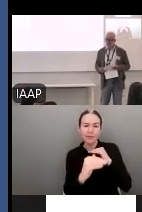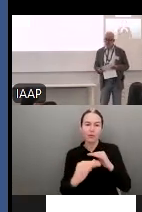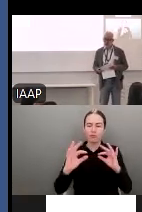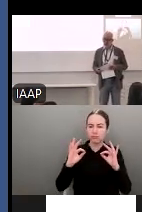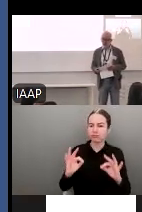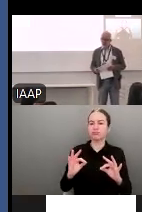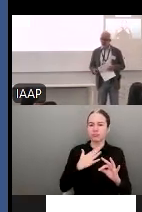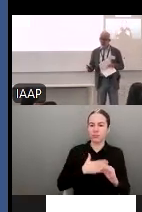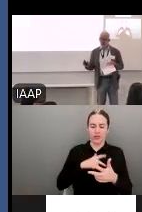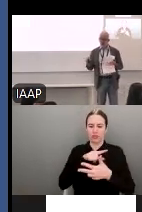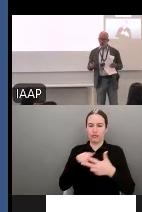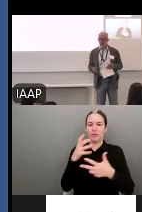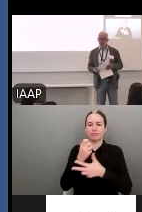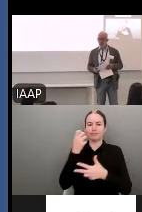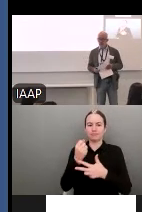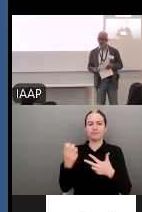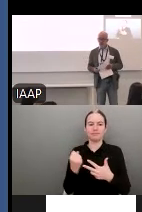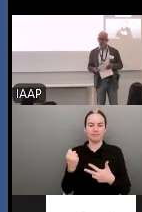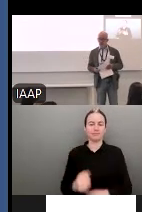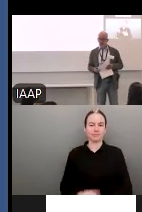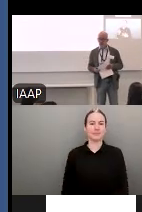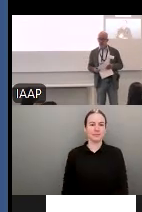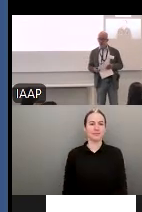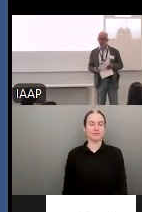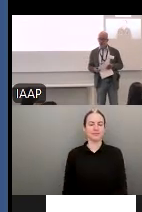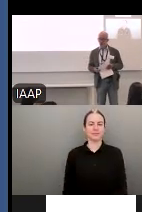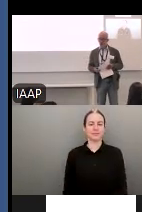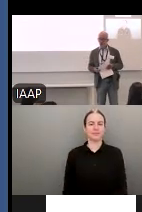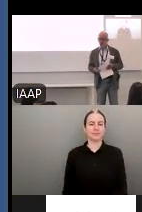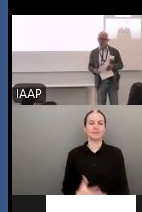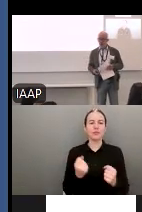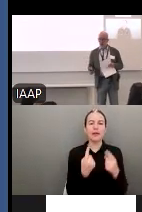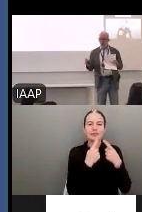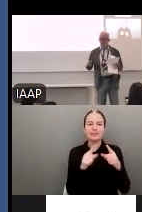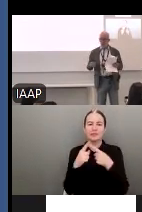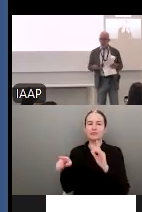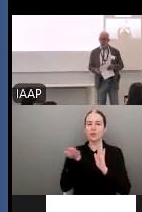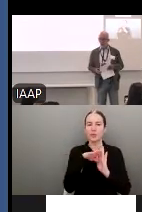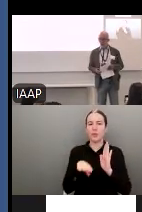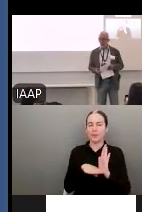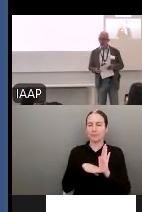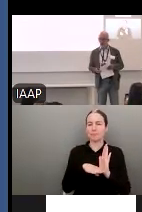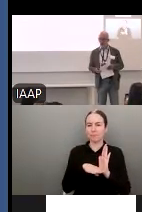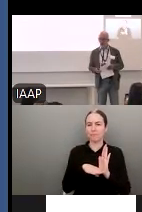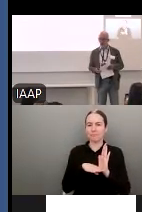And that it will have a different kind of, cooperation program. There are 14 volunteers about, ten.